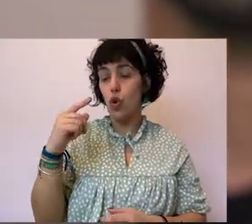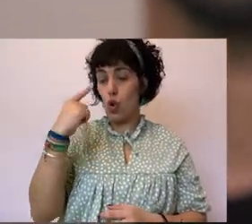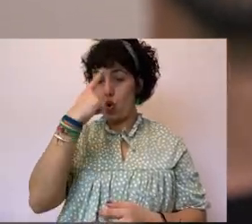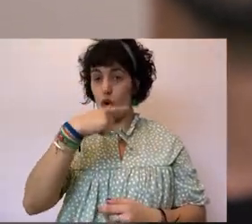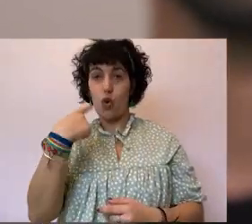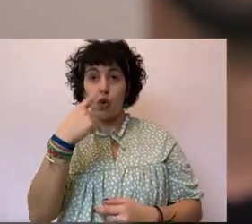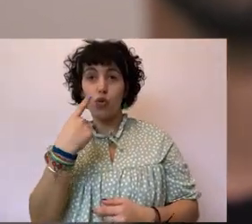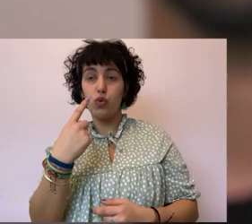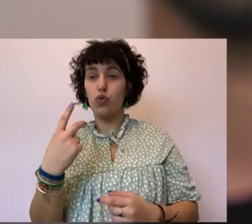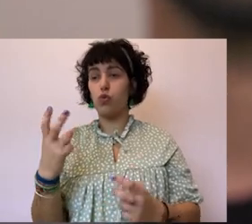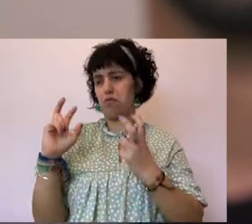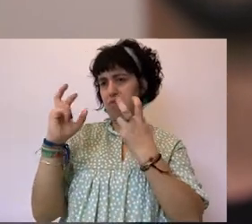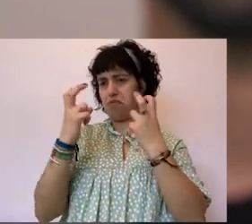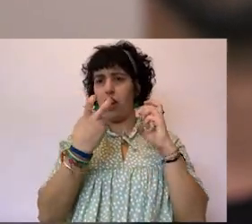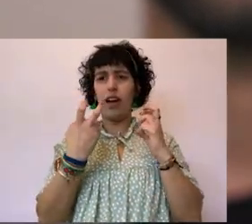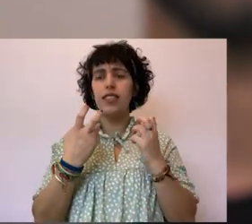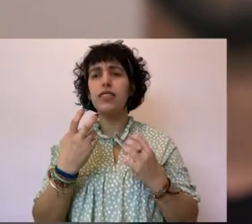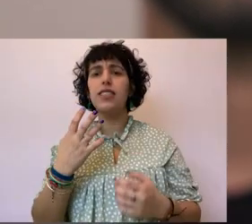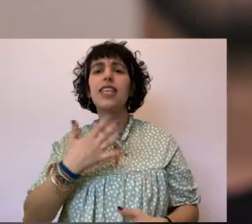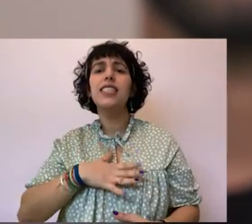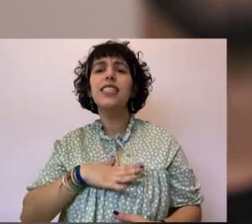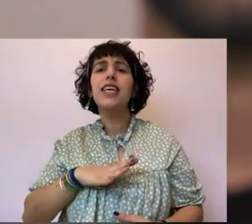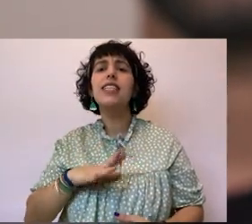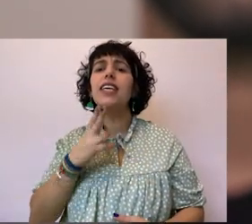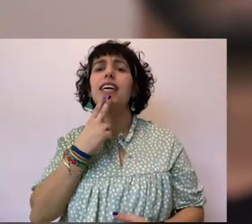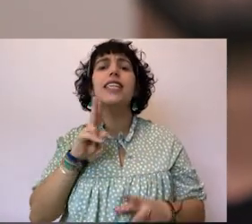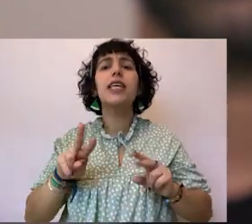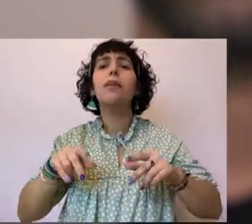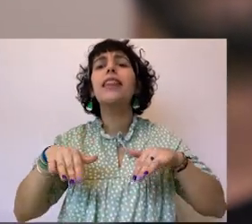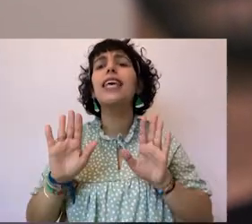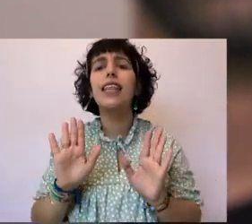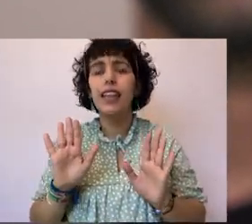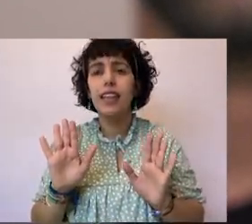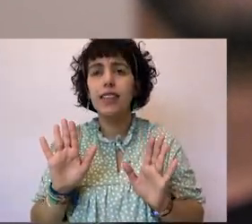Or you don't have the image of a woman they would like to see in their life.